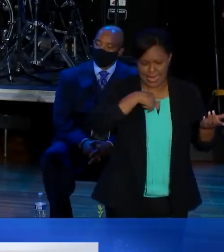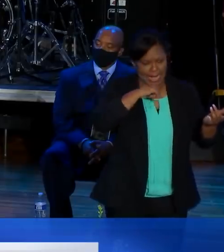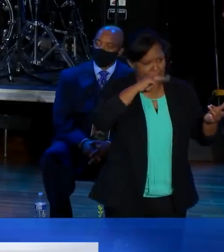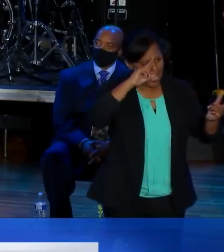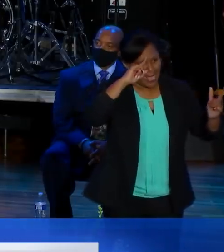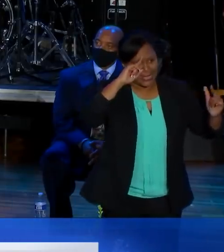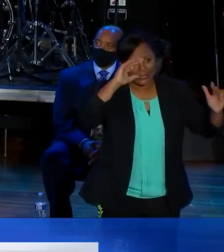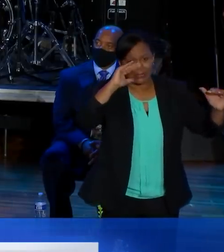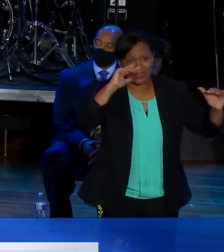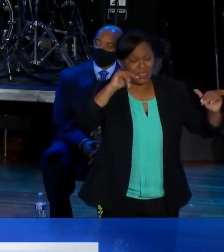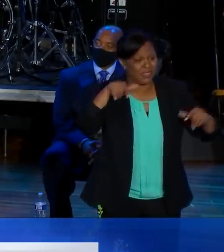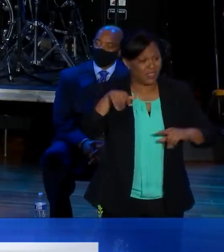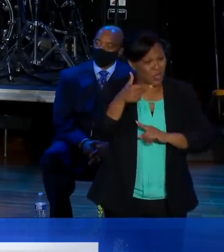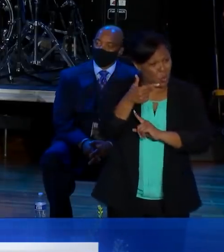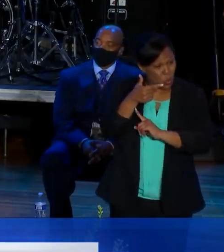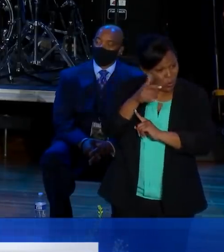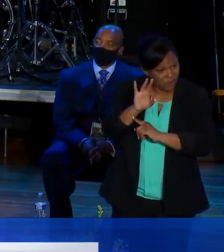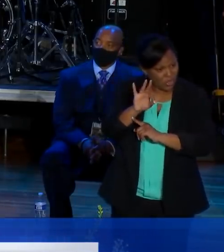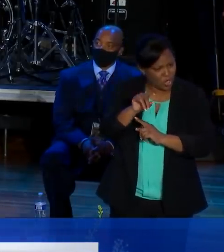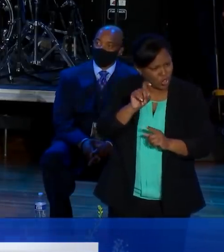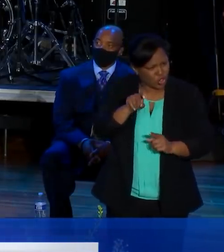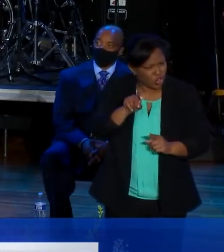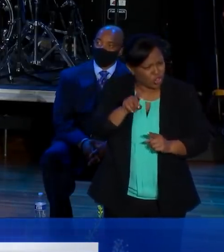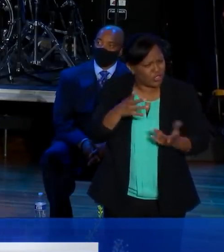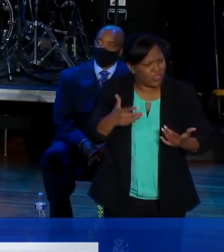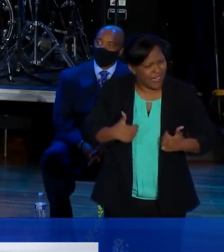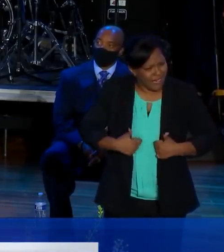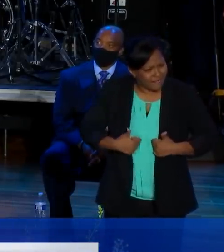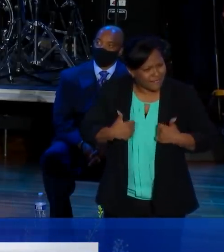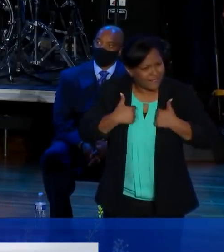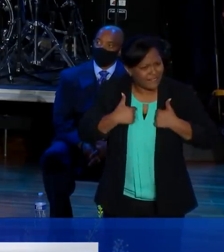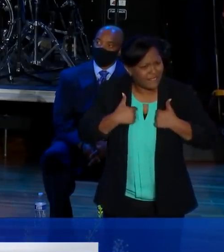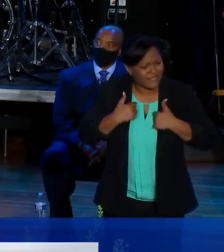SIT HERE AND ACT LIKE WE HAD A FUNERAL ON THE SCHEDULE.